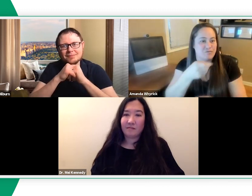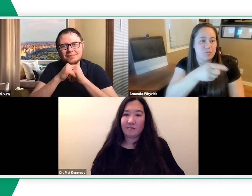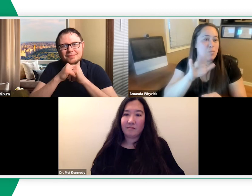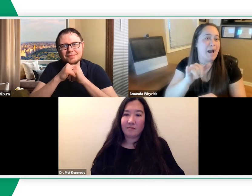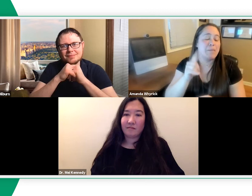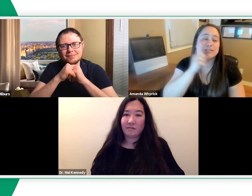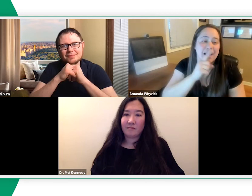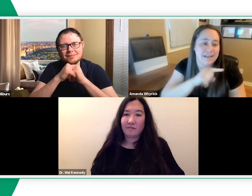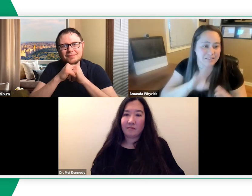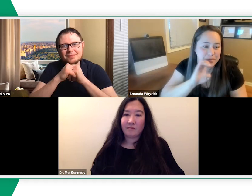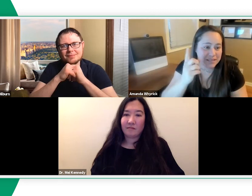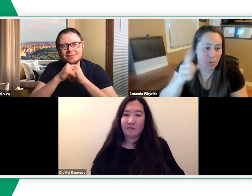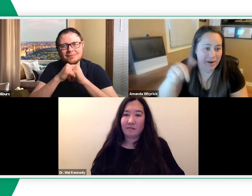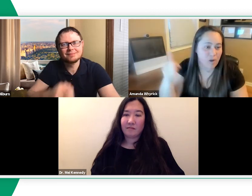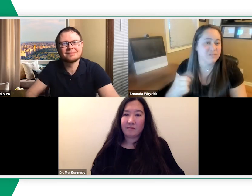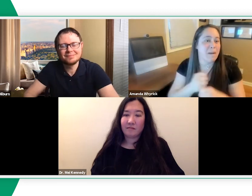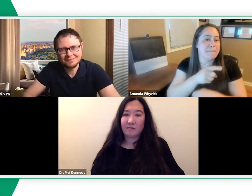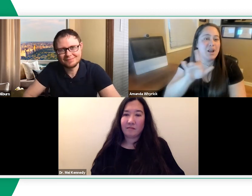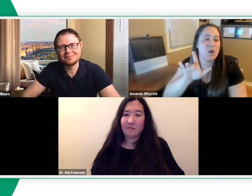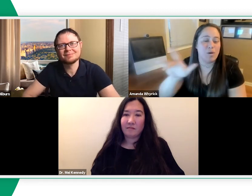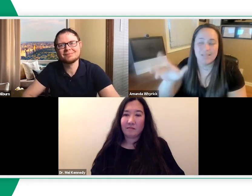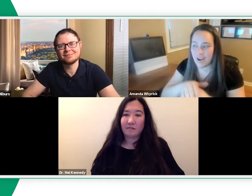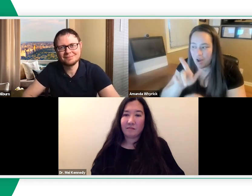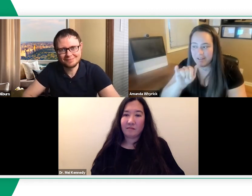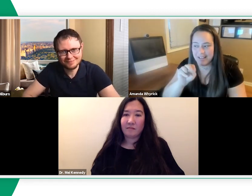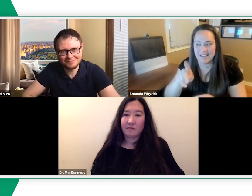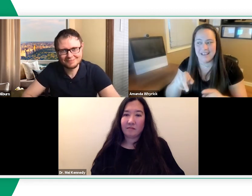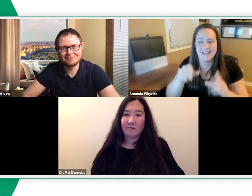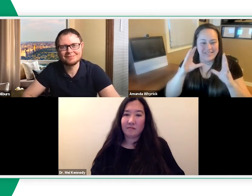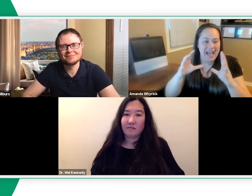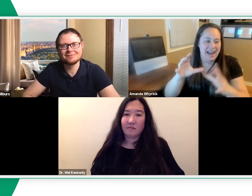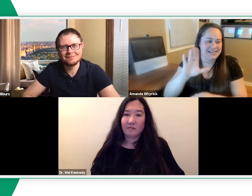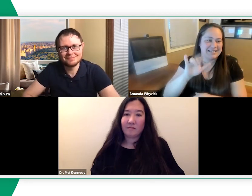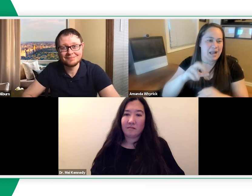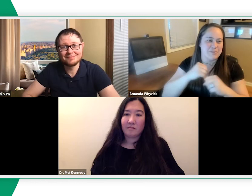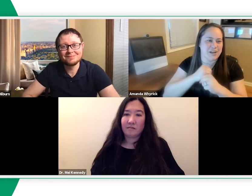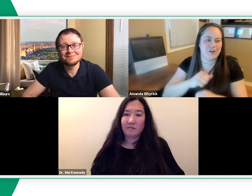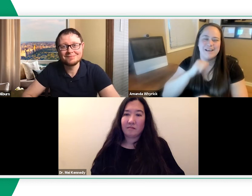from you by pretending to be someone else, making you click on a link. THAT is cybersecurity,